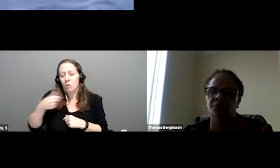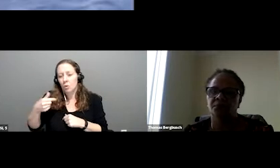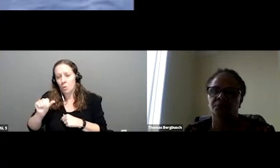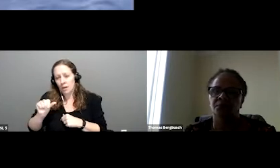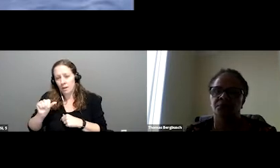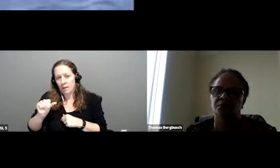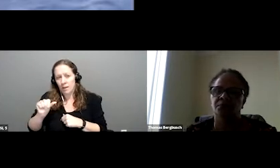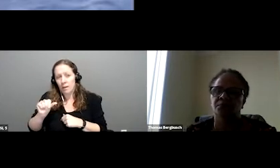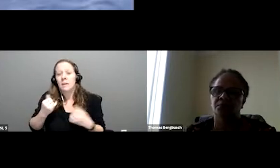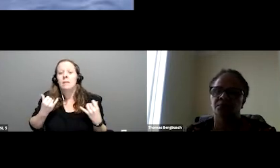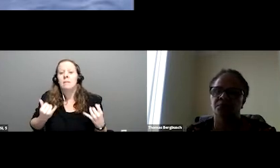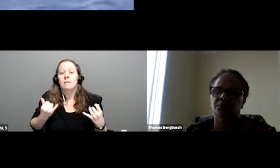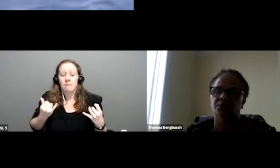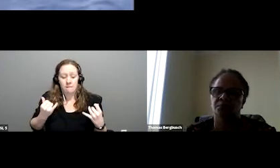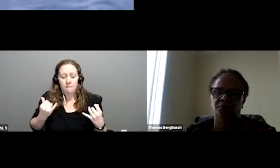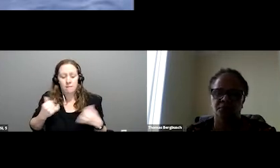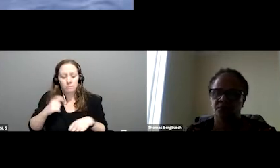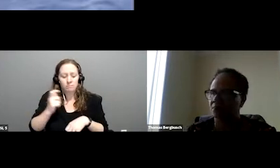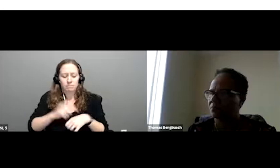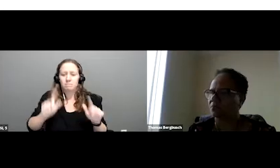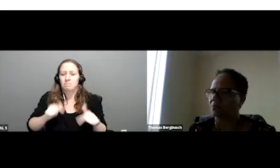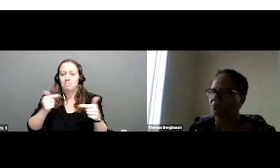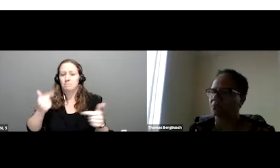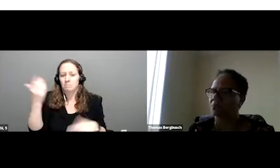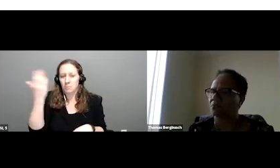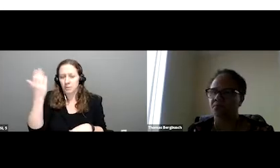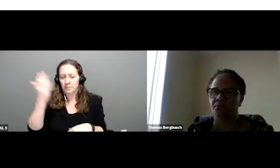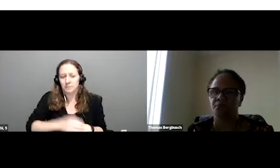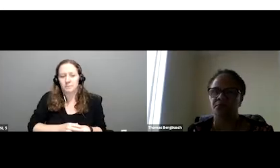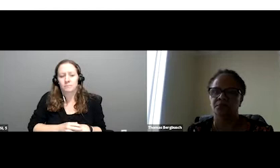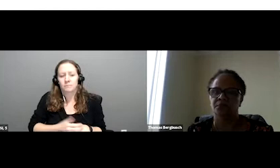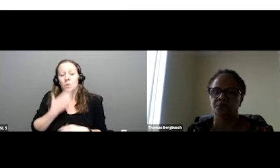and now is the time for the presentation. [Jessica Stark] Good afternoon, everybody. We